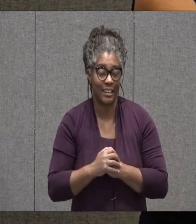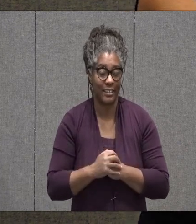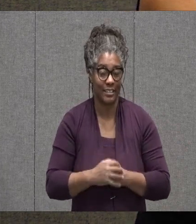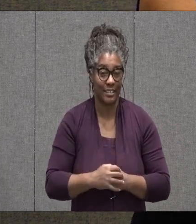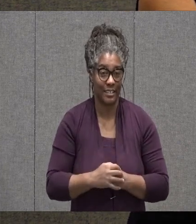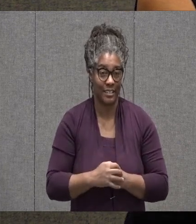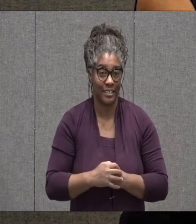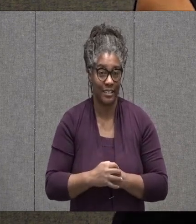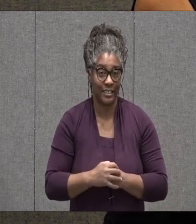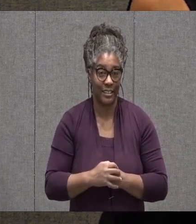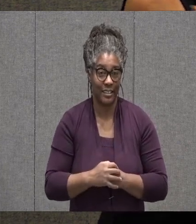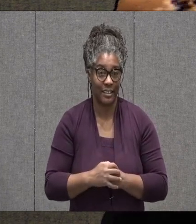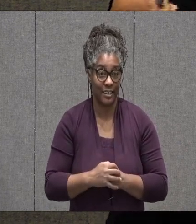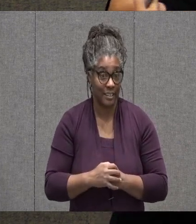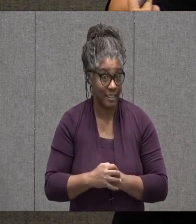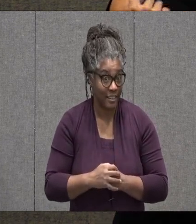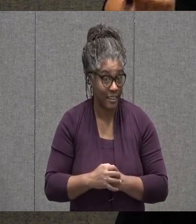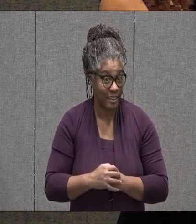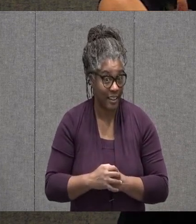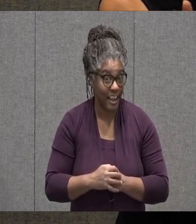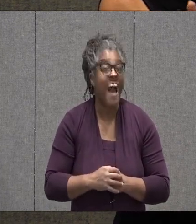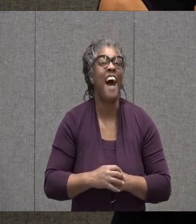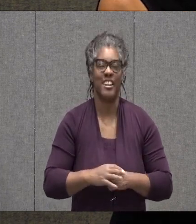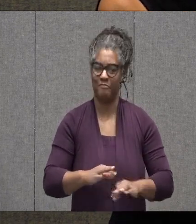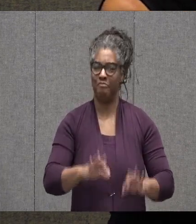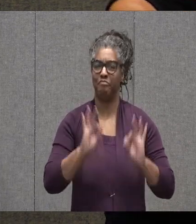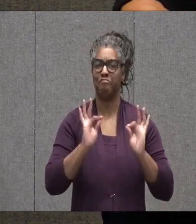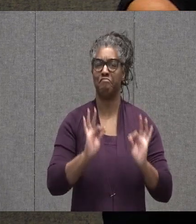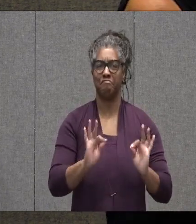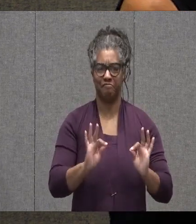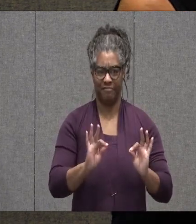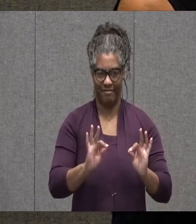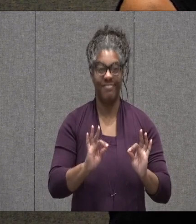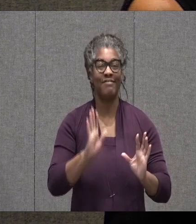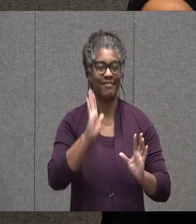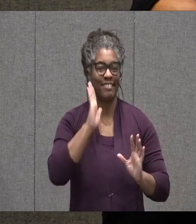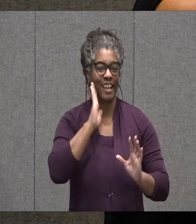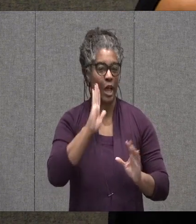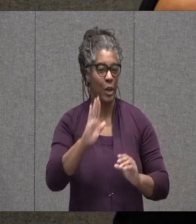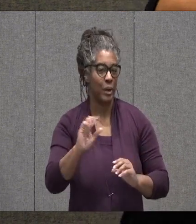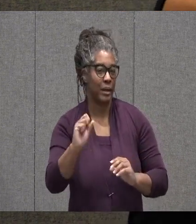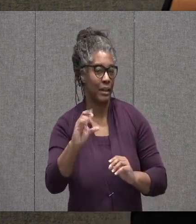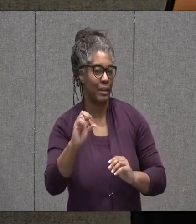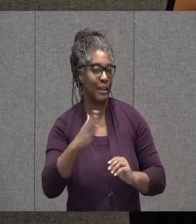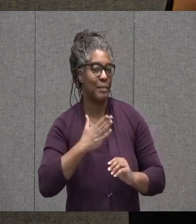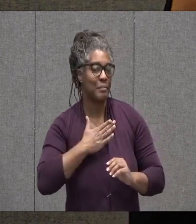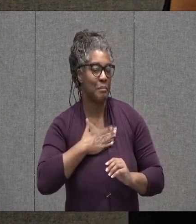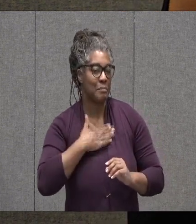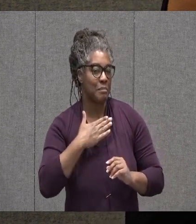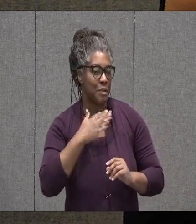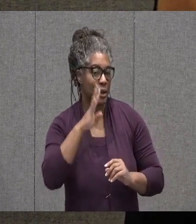Awesome. I'm gonna share my creative sentence with you. Are you ready? Hmm.